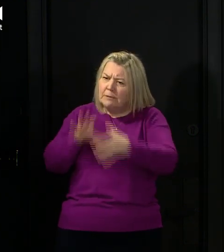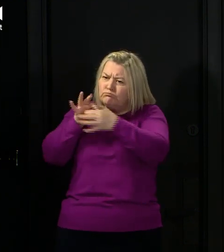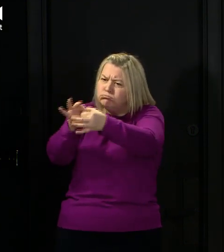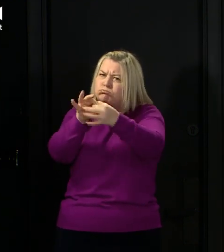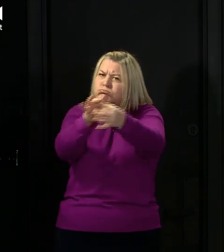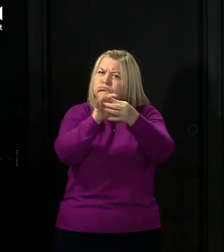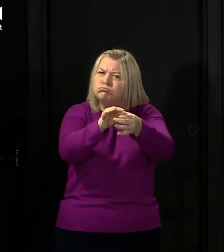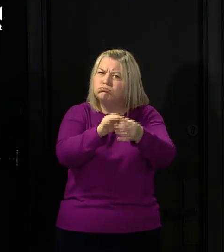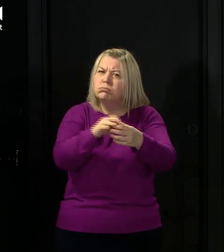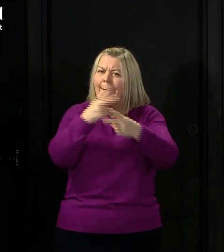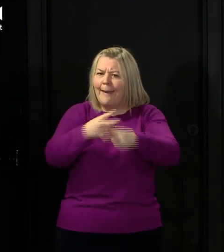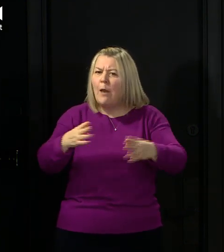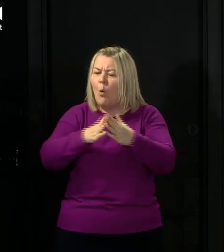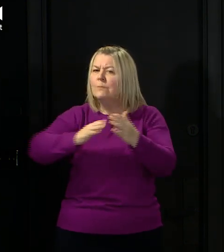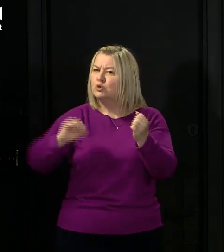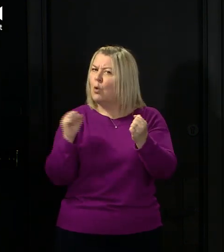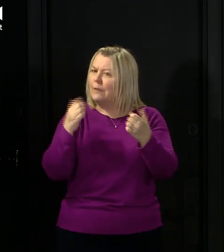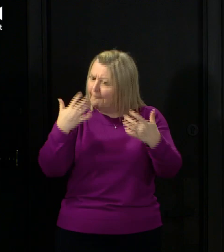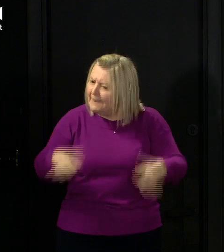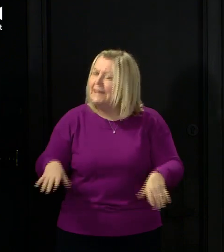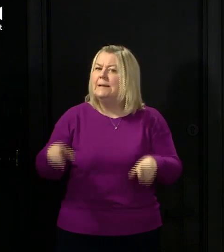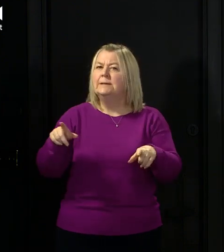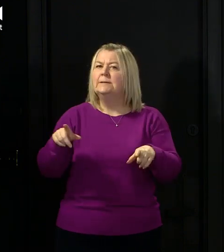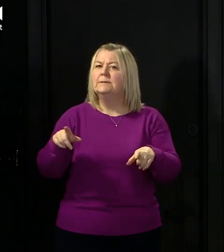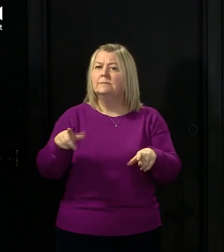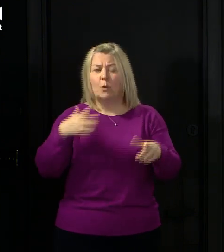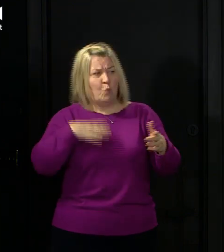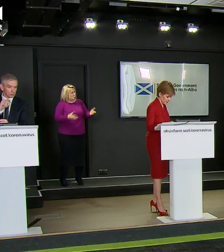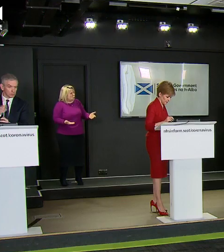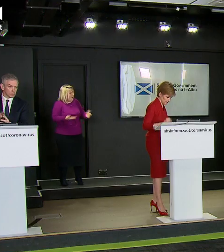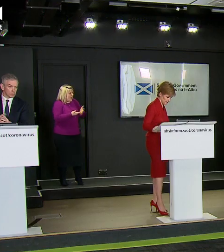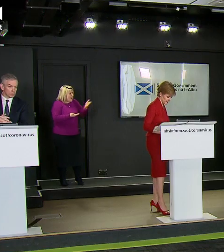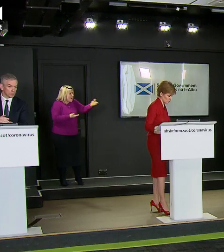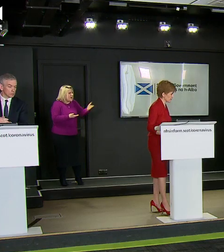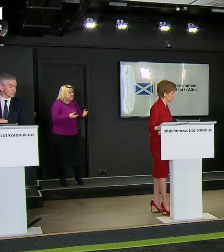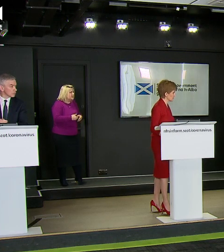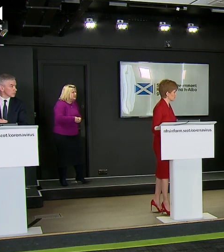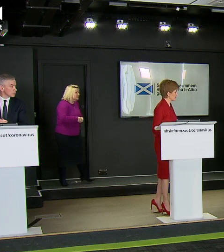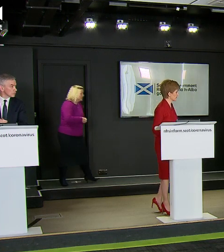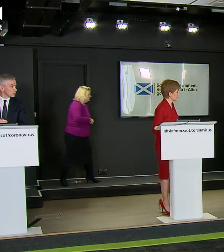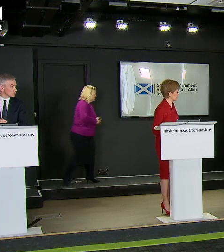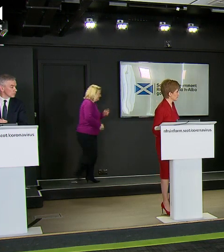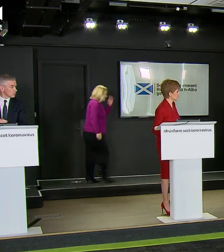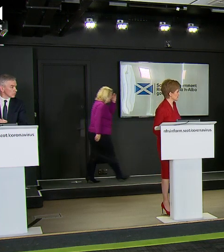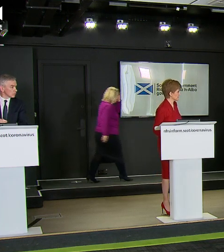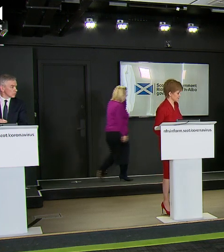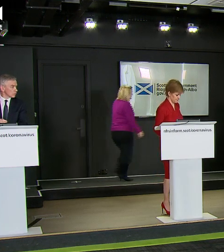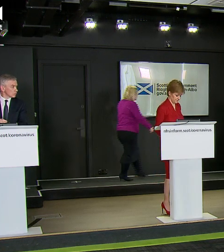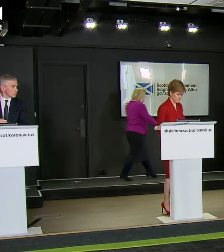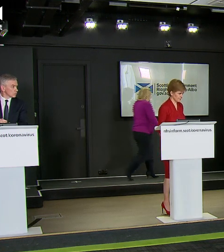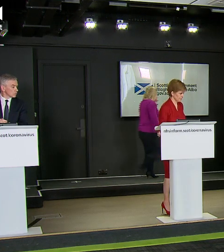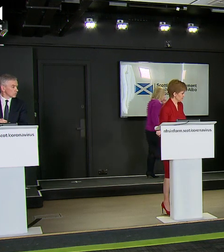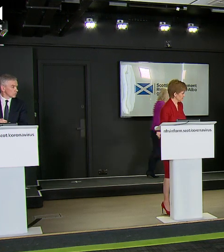this incredibly difficult situation. Jeane do you want to add anything about the work that is being done with the care home sector.